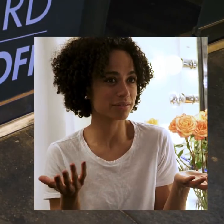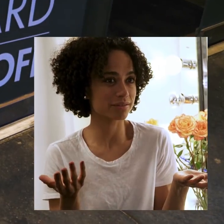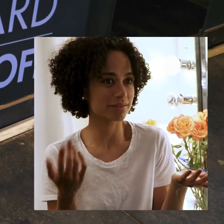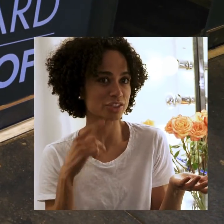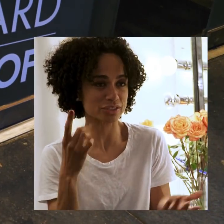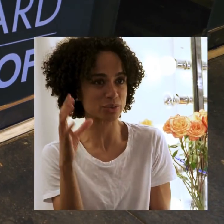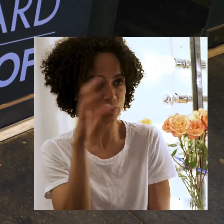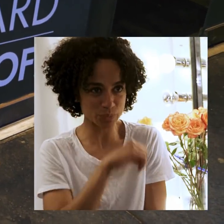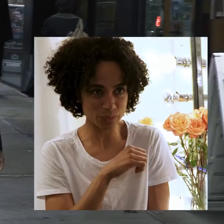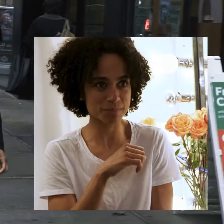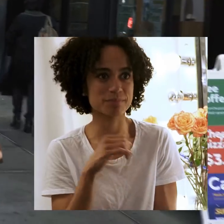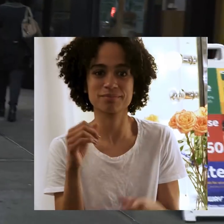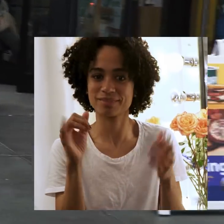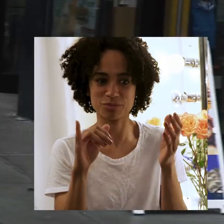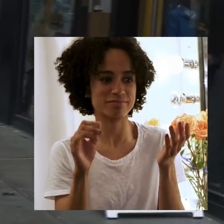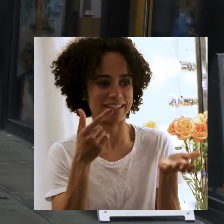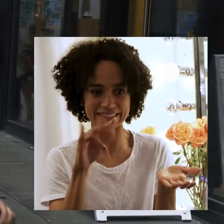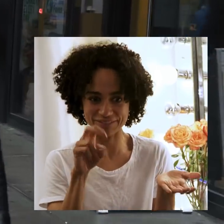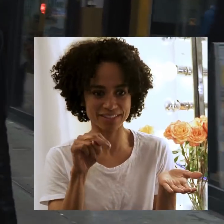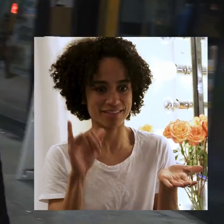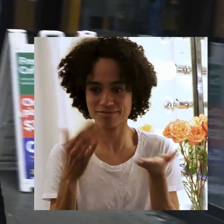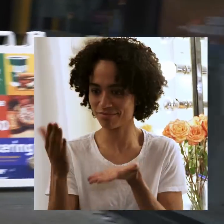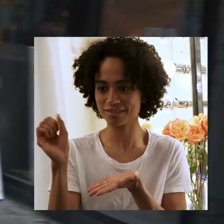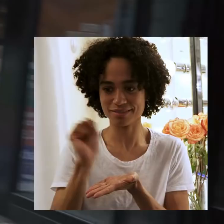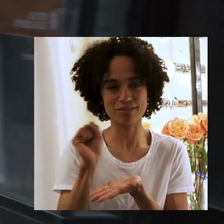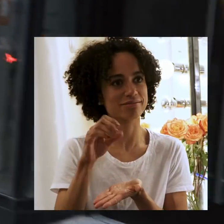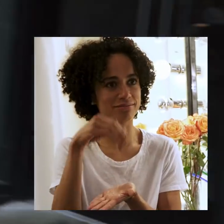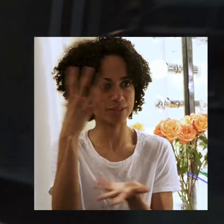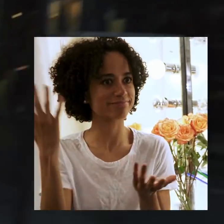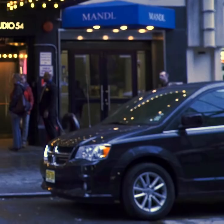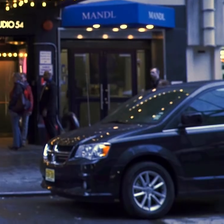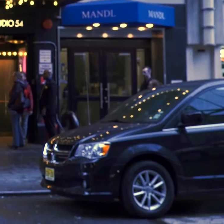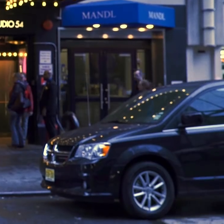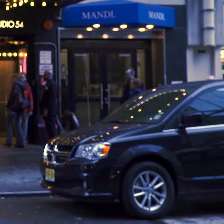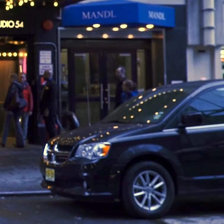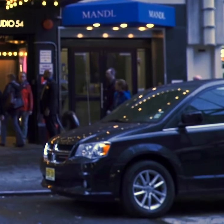and I just assumed that it was a given that Sarah was going to be white.